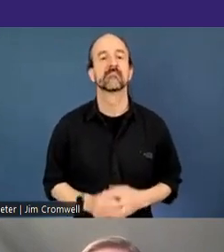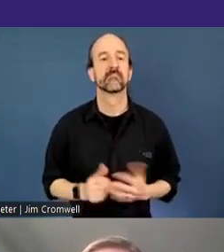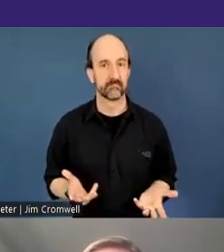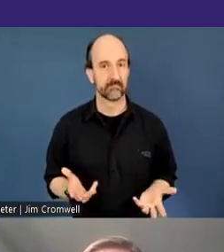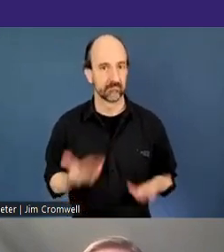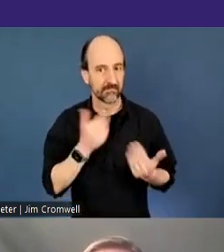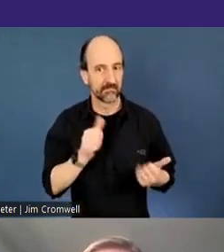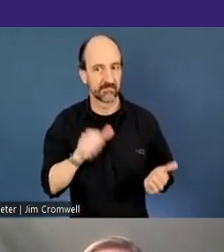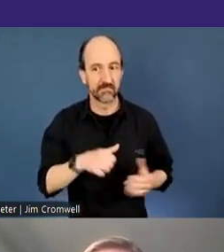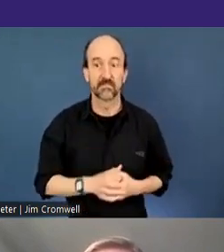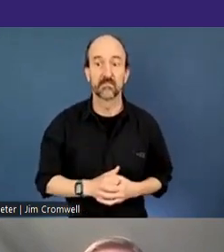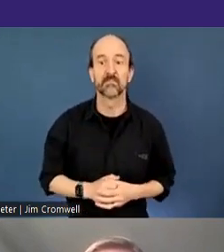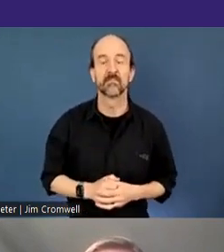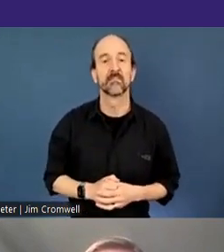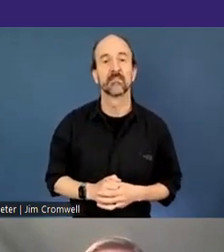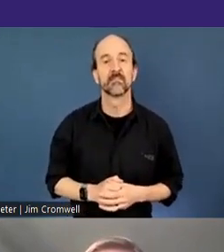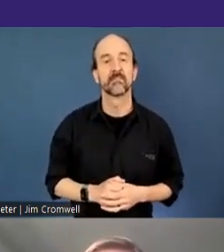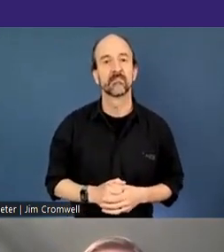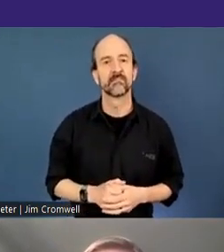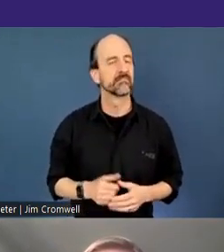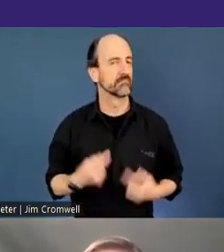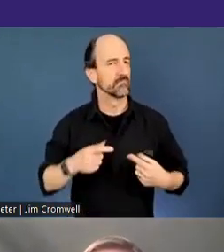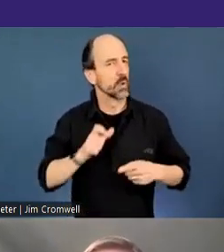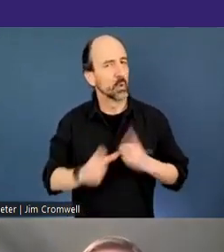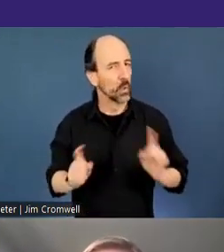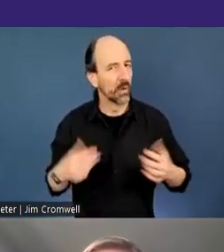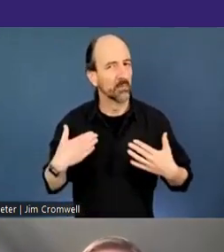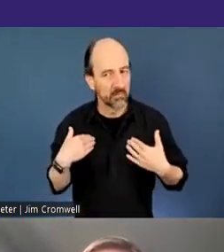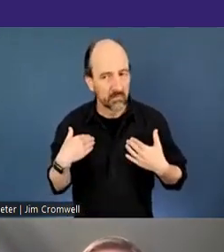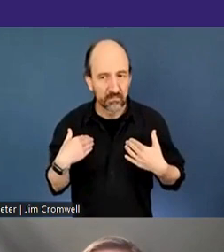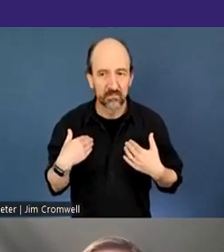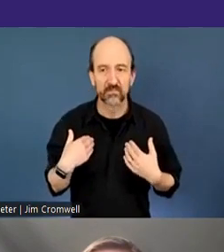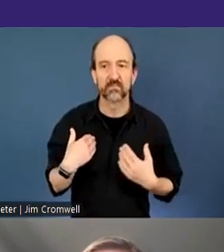So what is it that we do? Many people in communities with